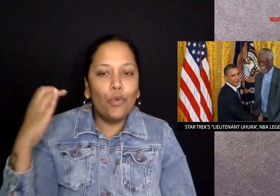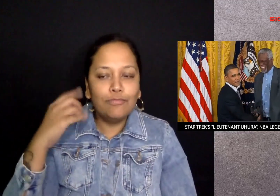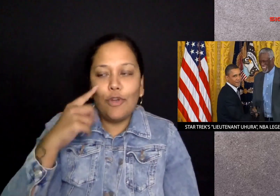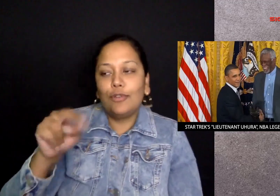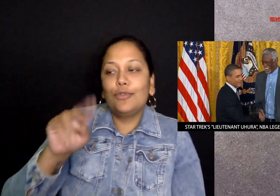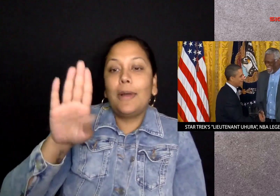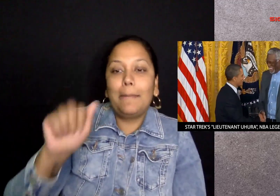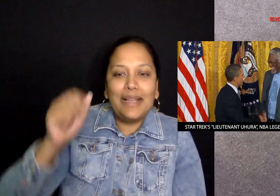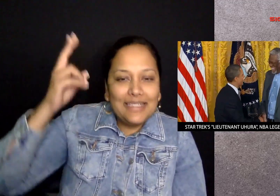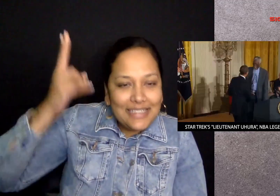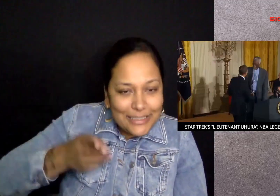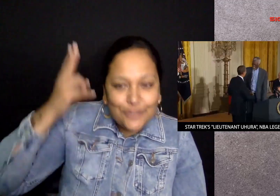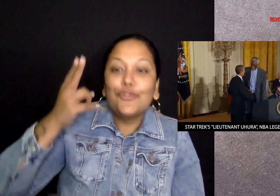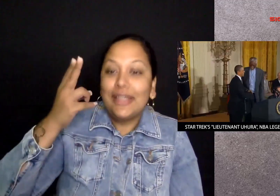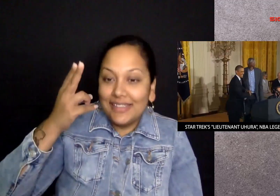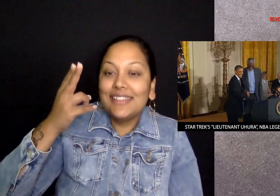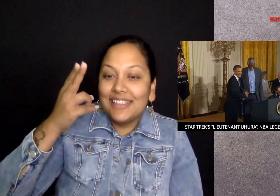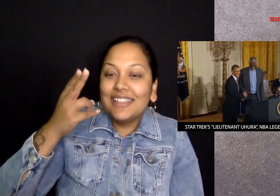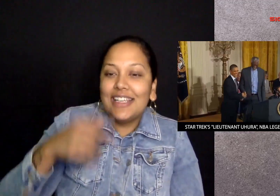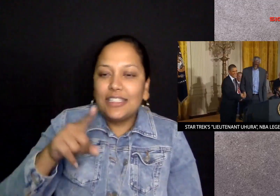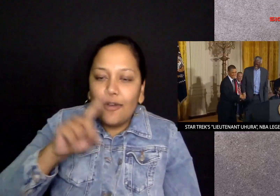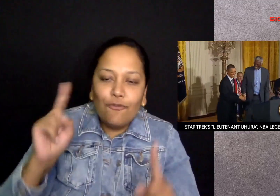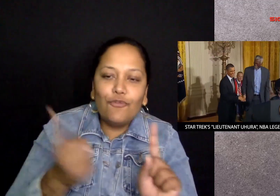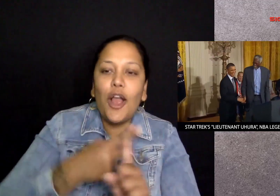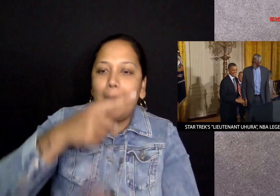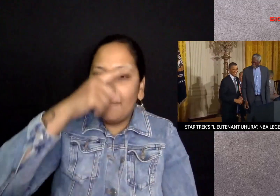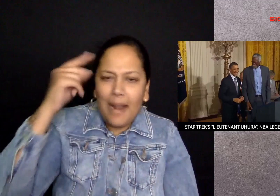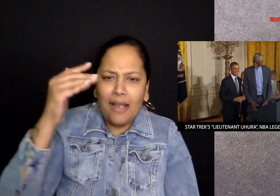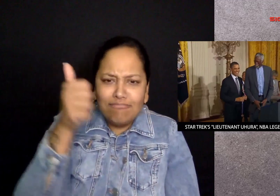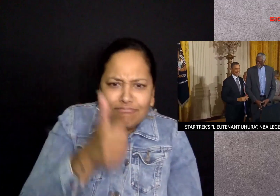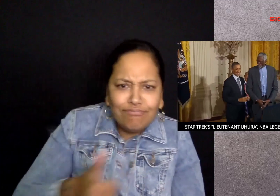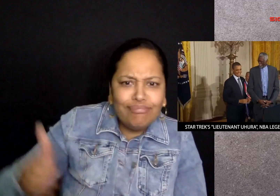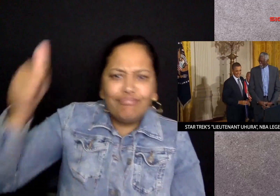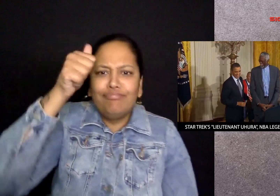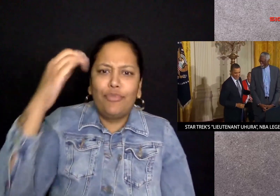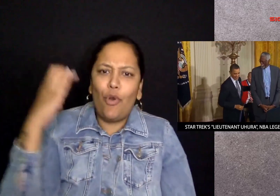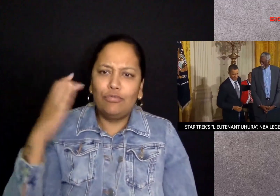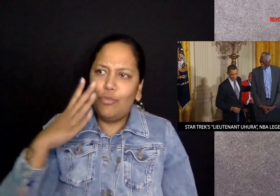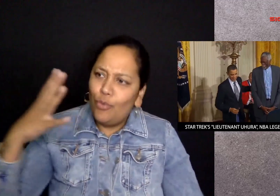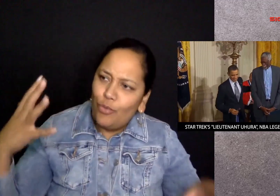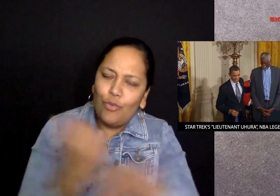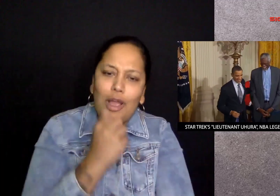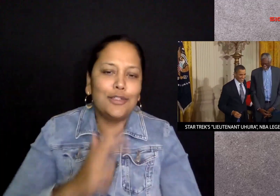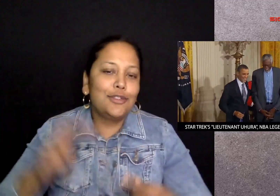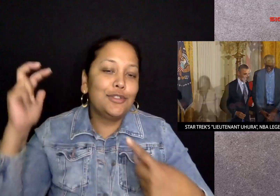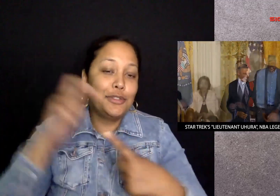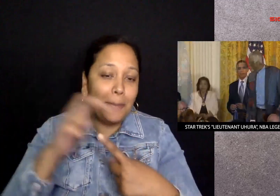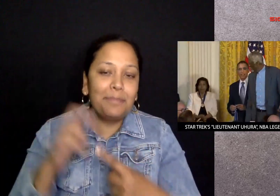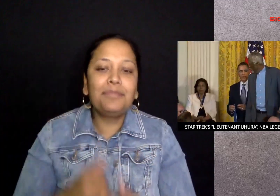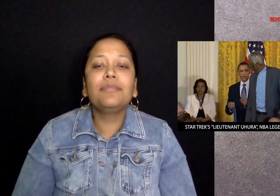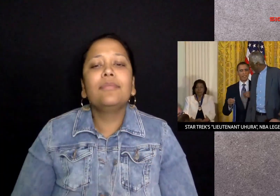he was the first black head coach in NBA history and he was the first